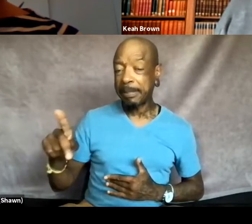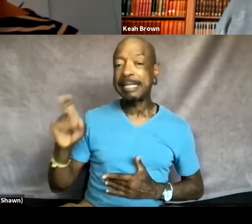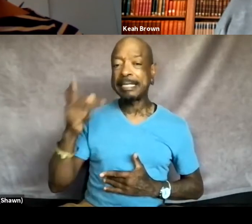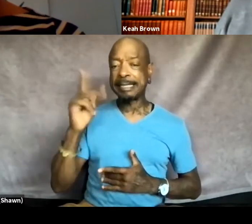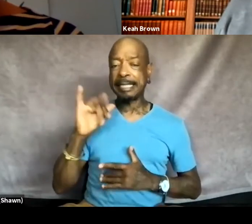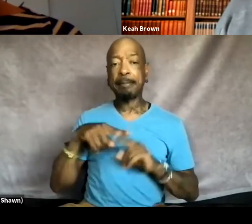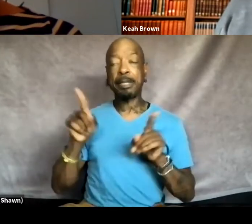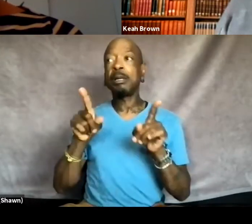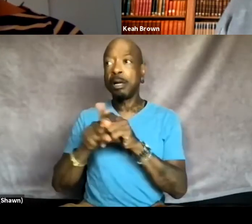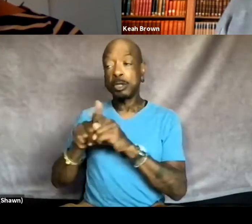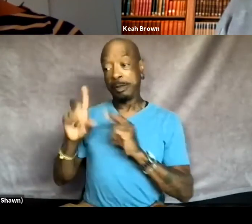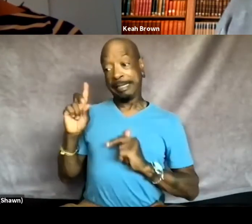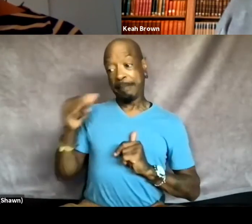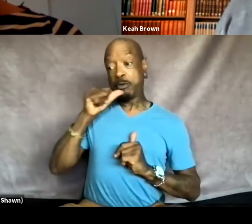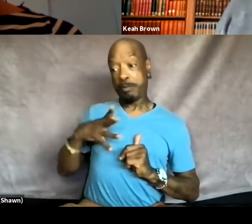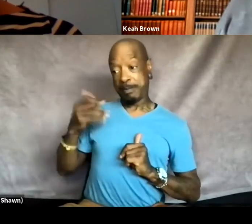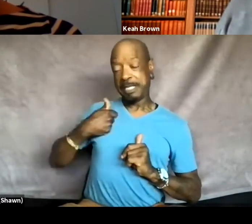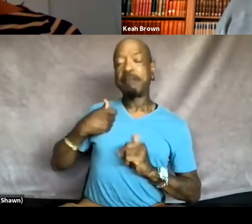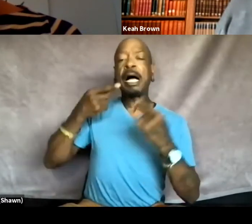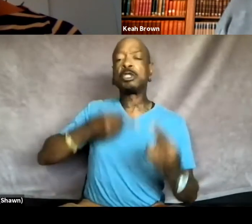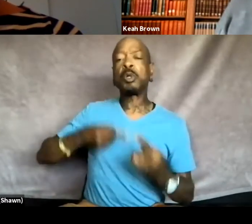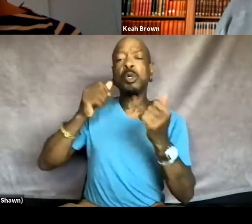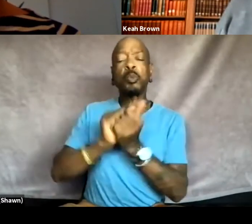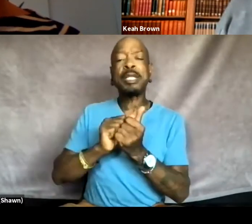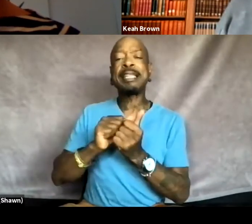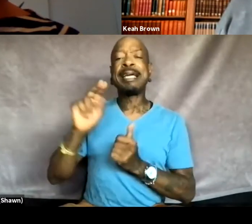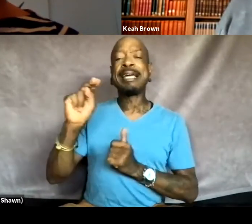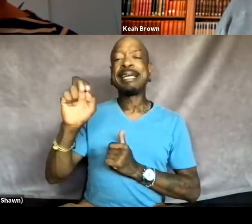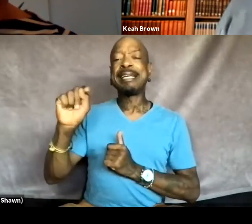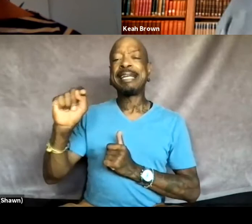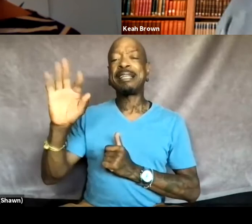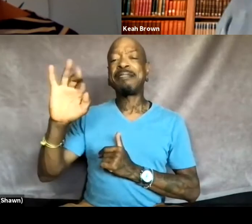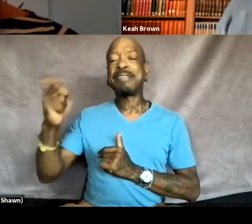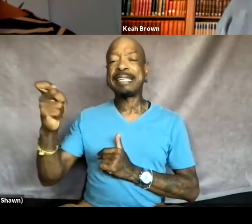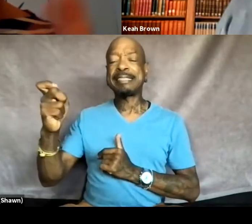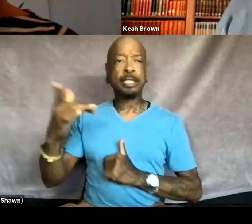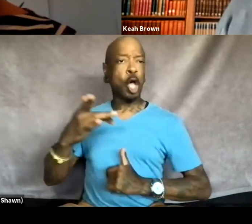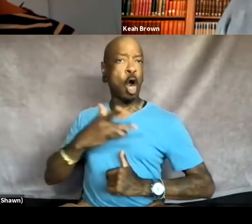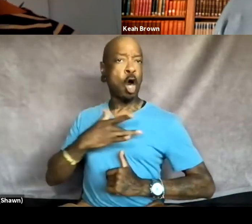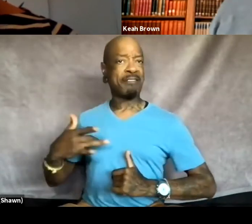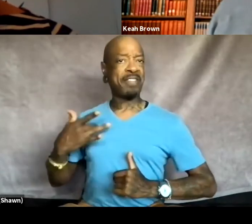to I struggled with Netflix's classification of the film as heartfelt or heart wrenching however they described it